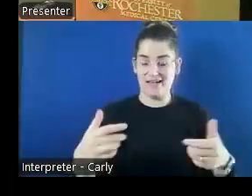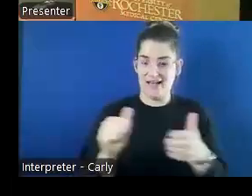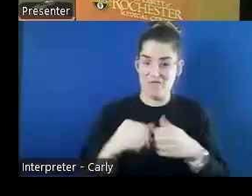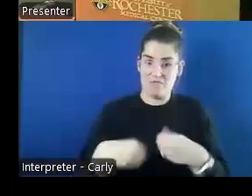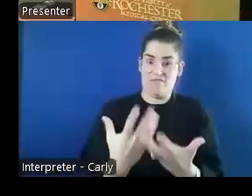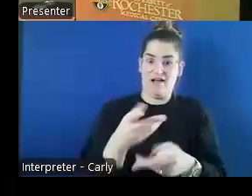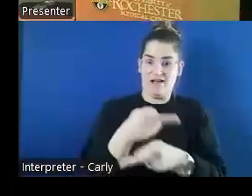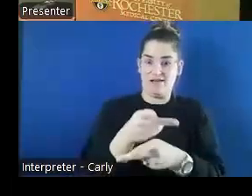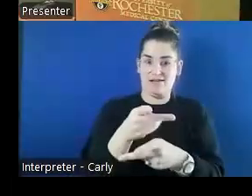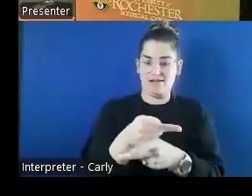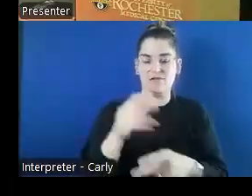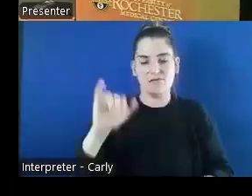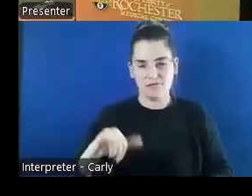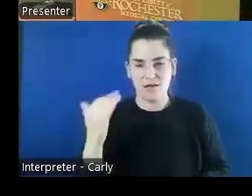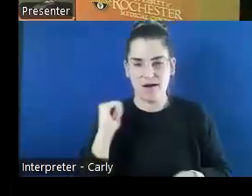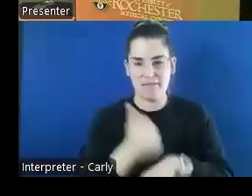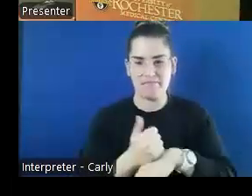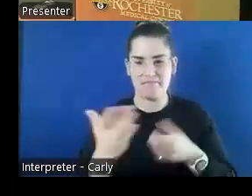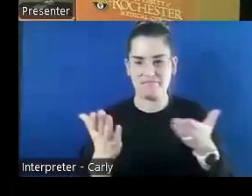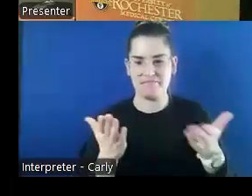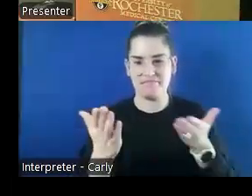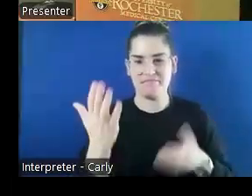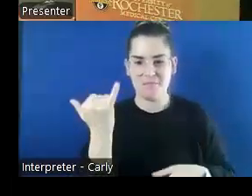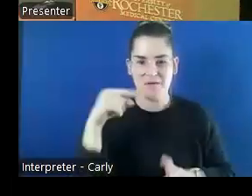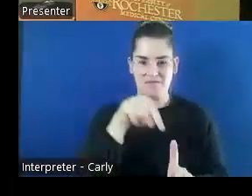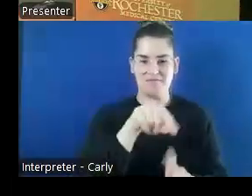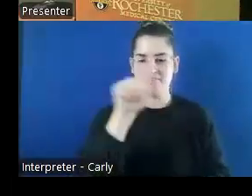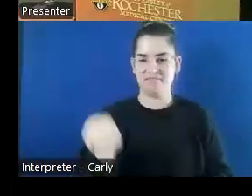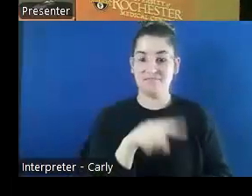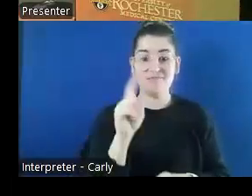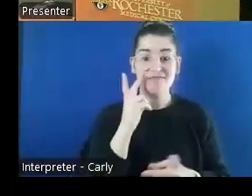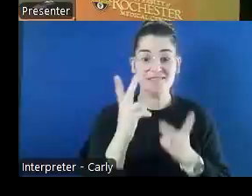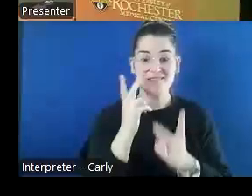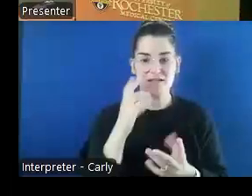these Services here is we've been able to see and learn that there are ways of approaching patients